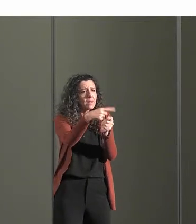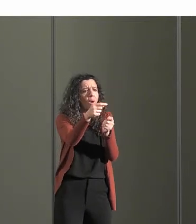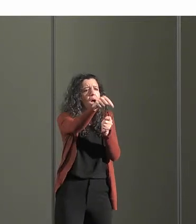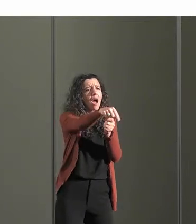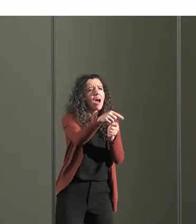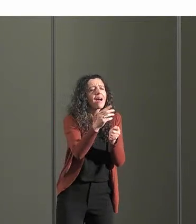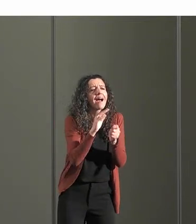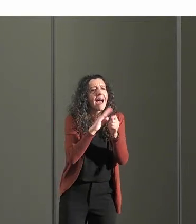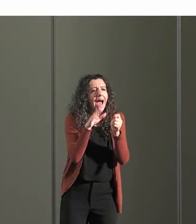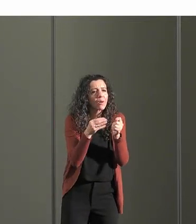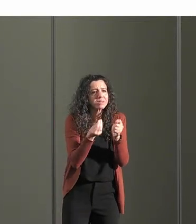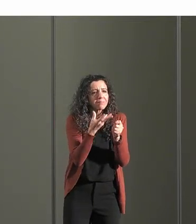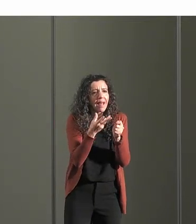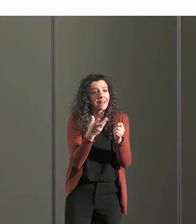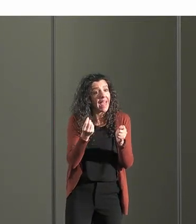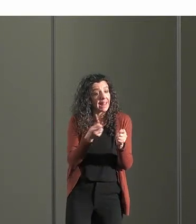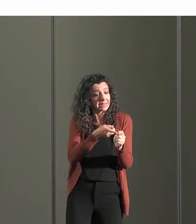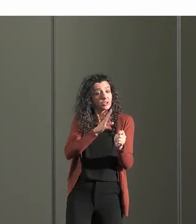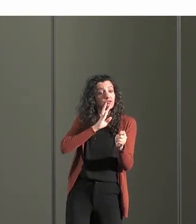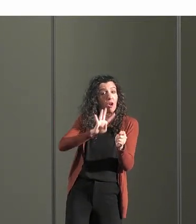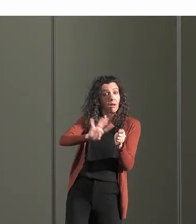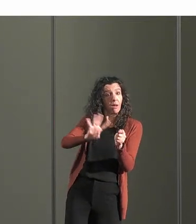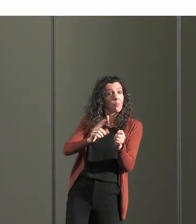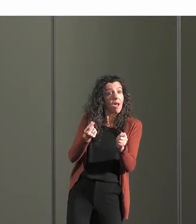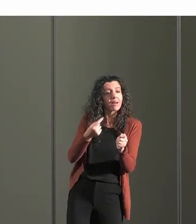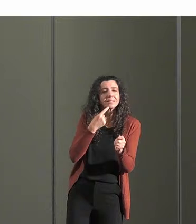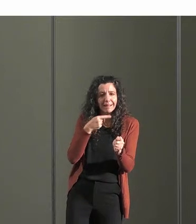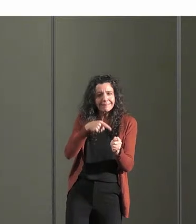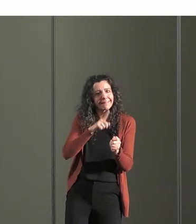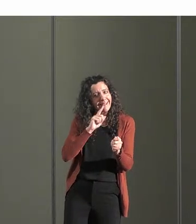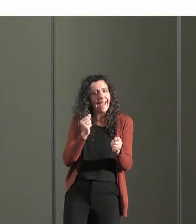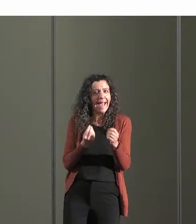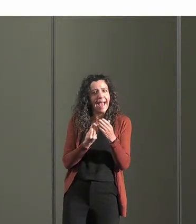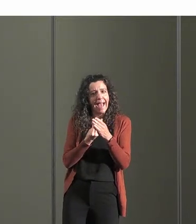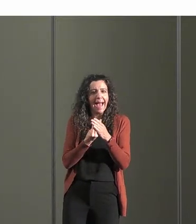something. And it is a house planted and verbalization